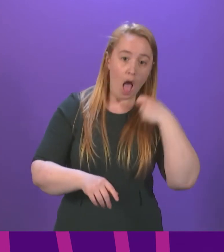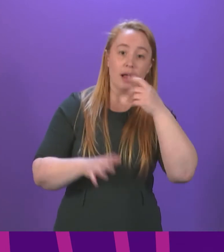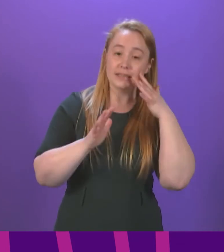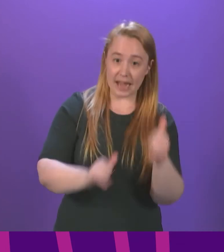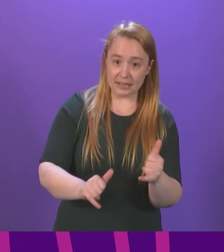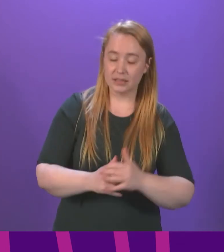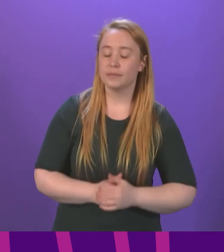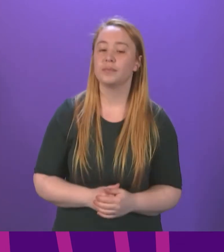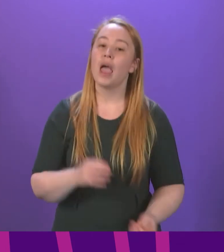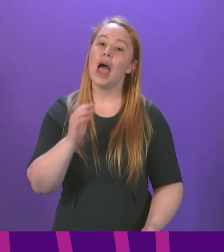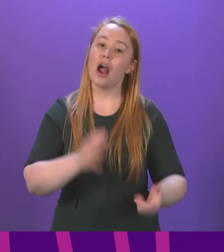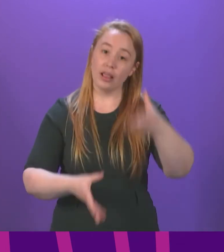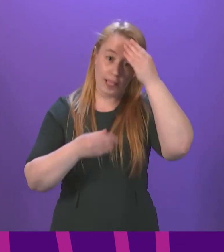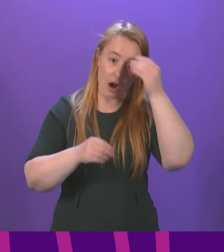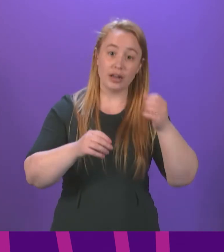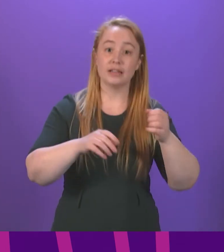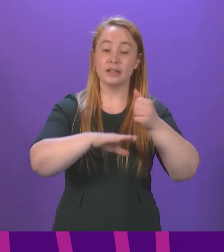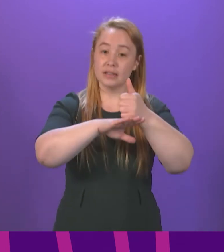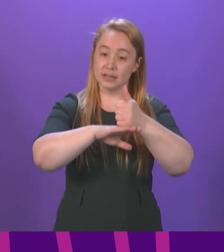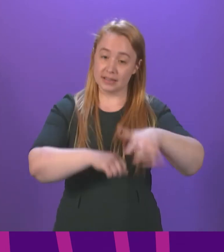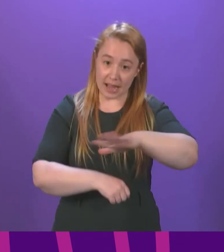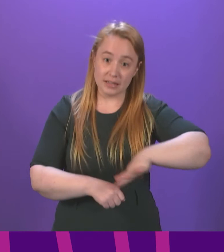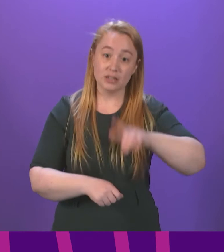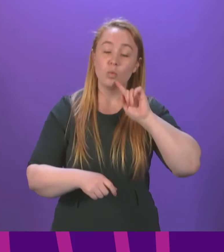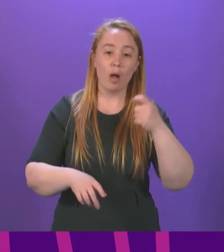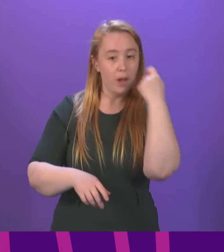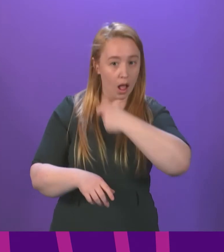early learning and childcare settings can also receive testing as part of the offer,